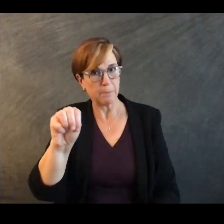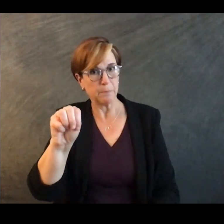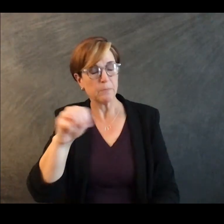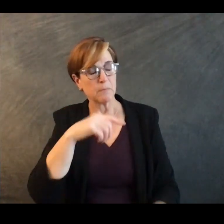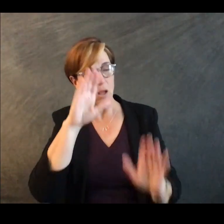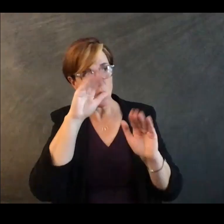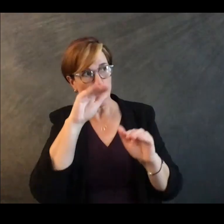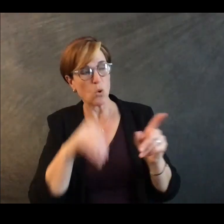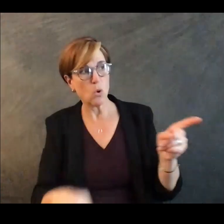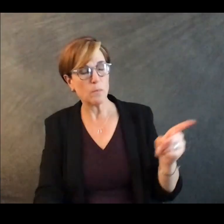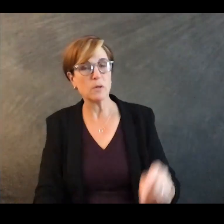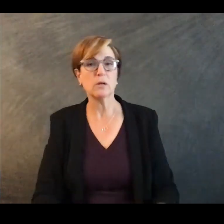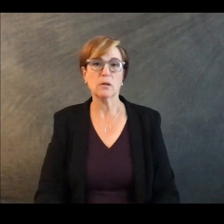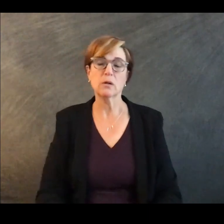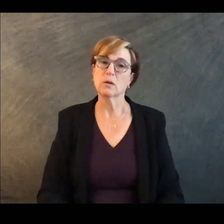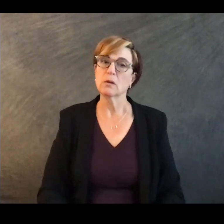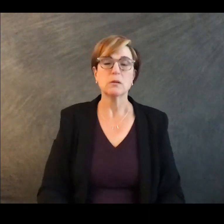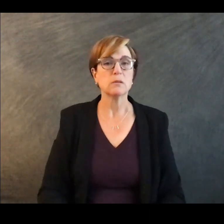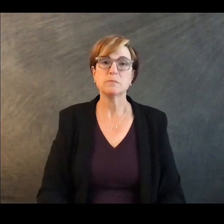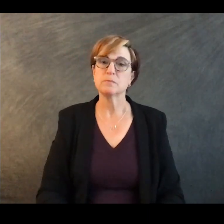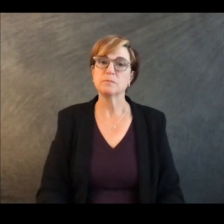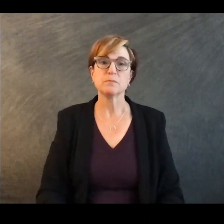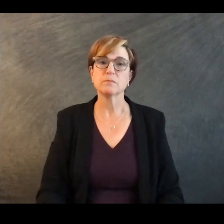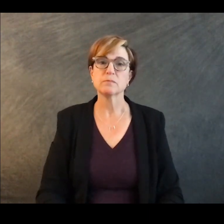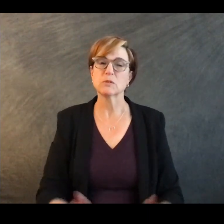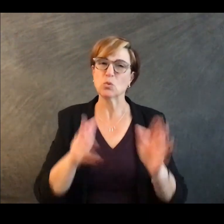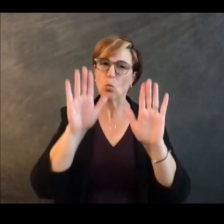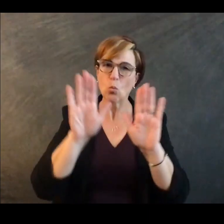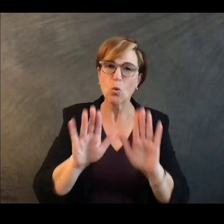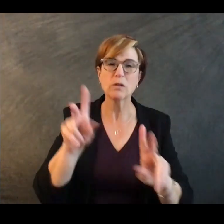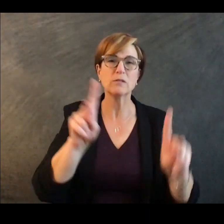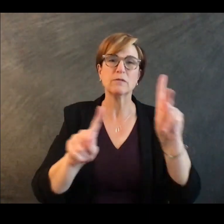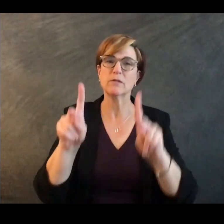are staring us right in the face I think we're gonna have something that's going